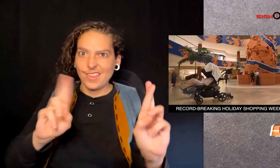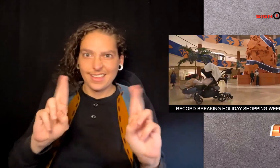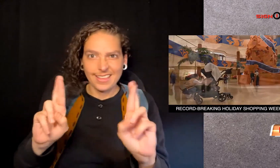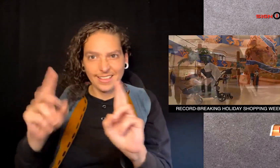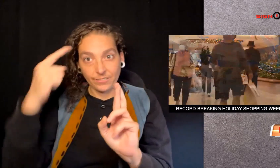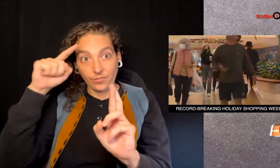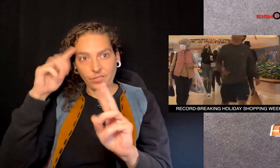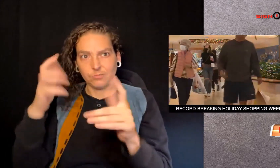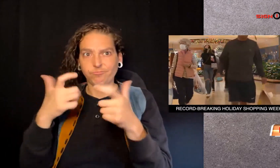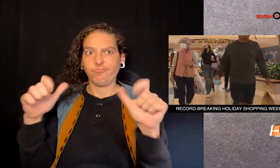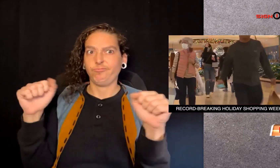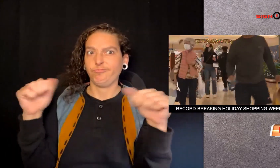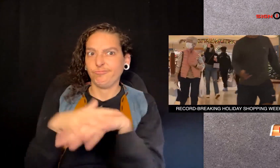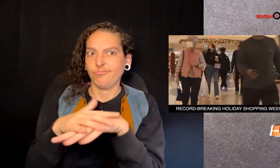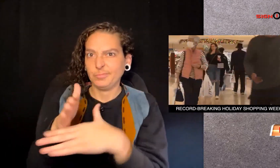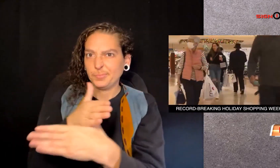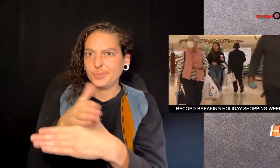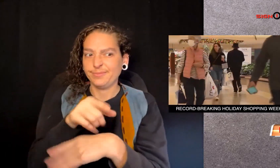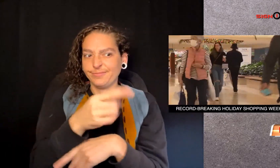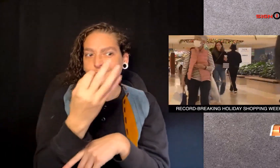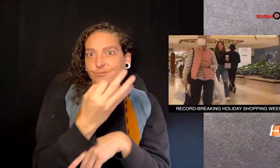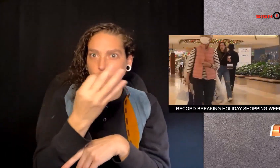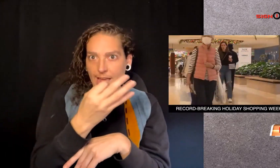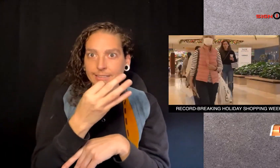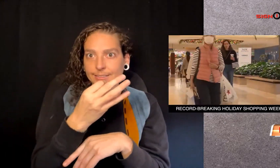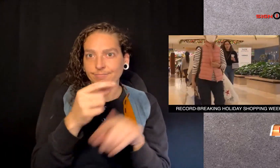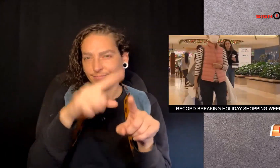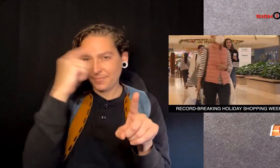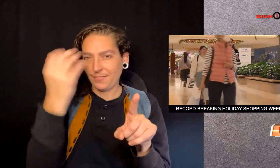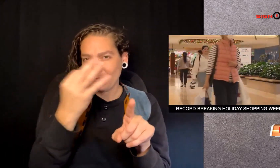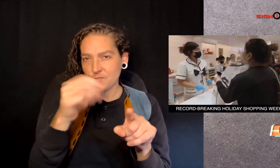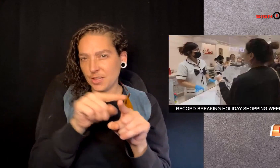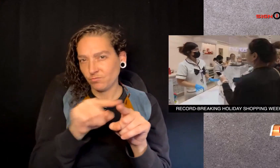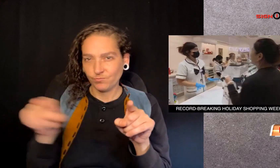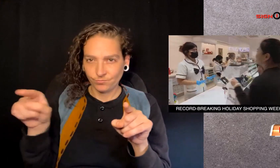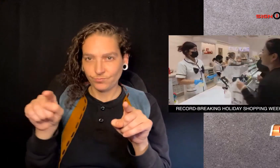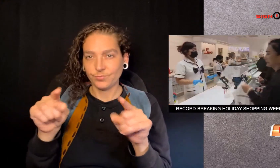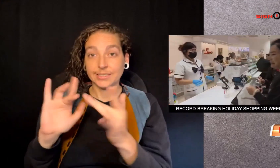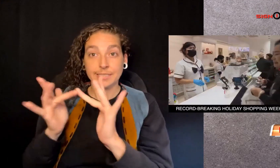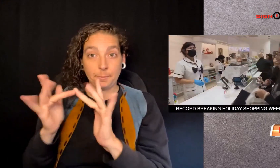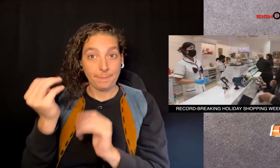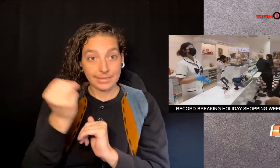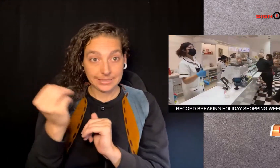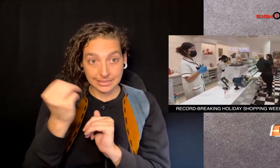malls and stores are getting ready for large crowds between this Friday Black Friday and